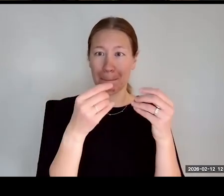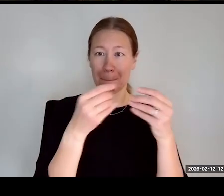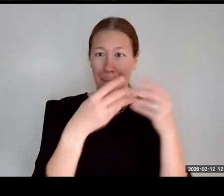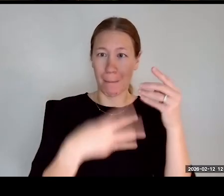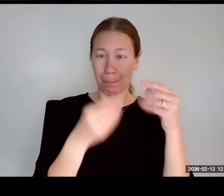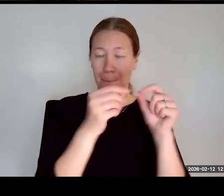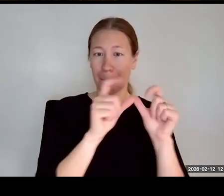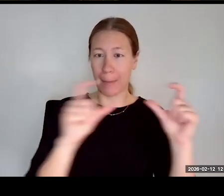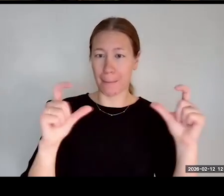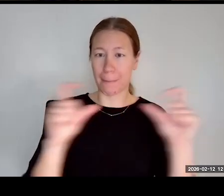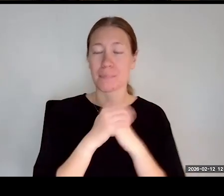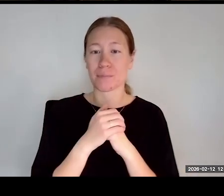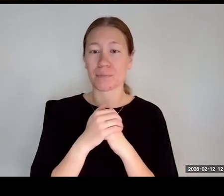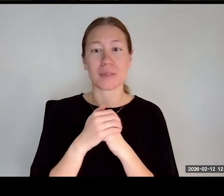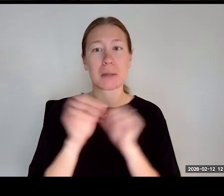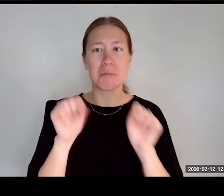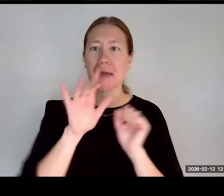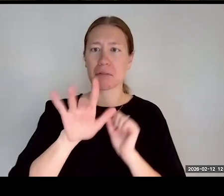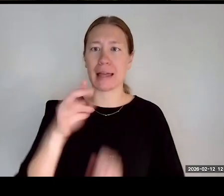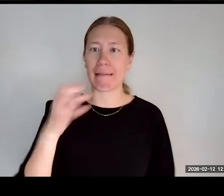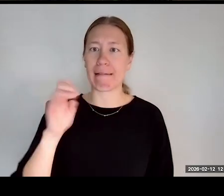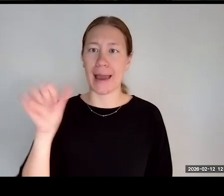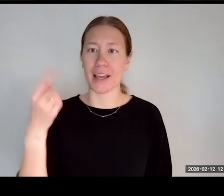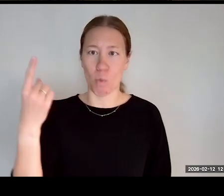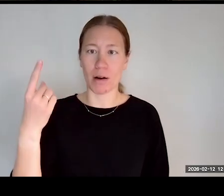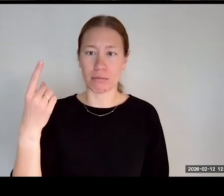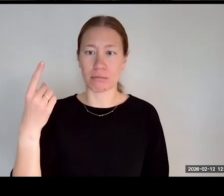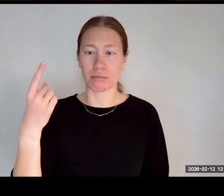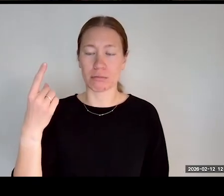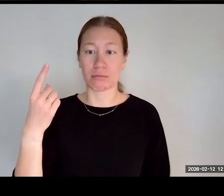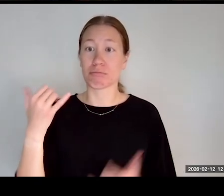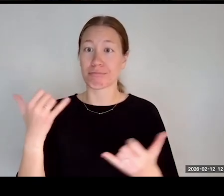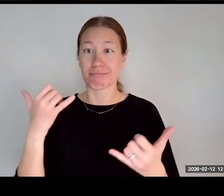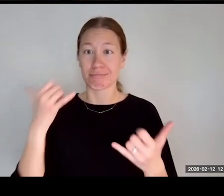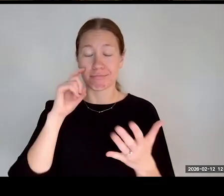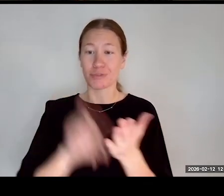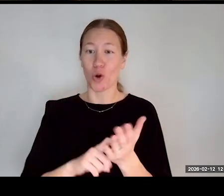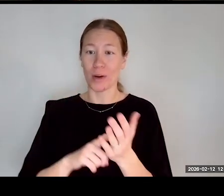by clicking on the heading one pane. And now it is going to apply heading level one style.